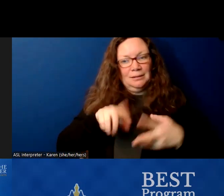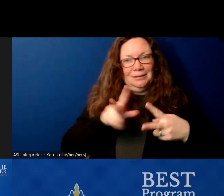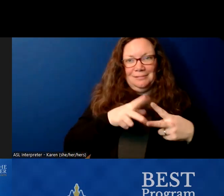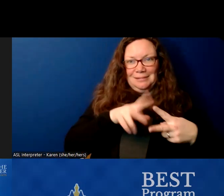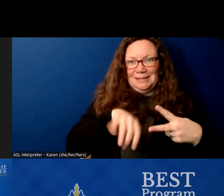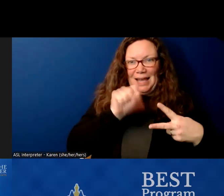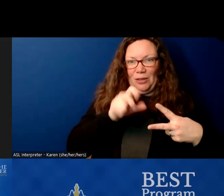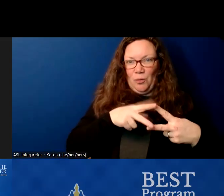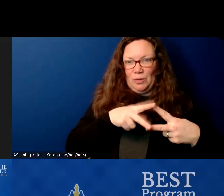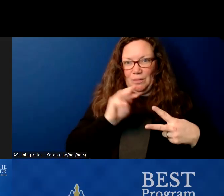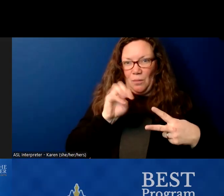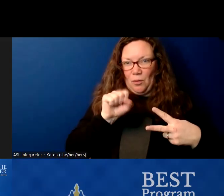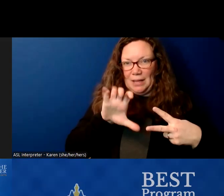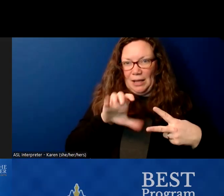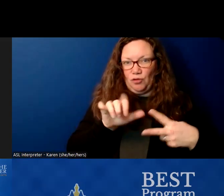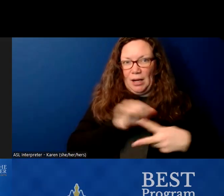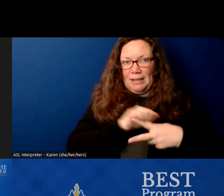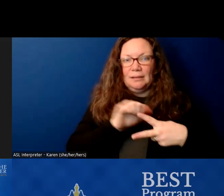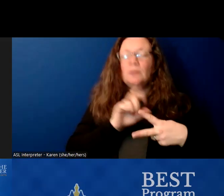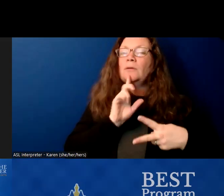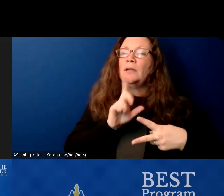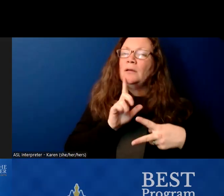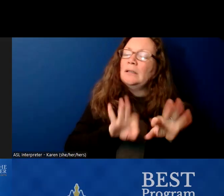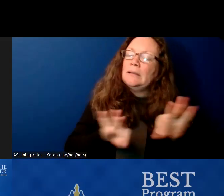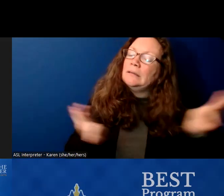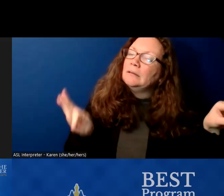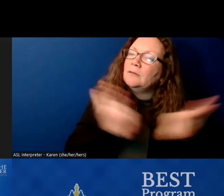This training is critical to day one user preparedness understanding.